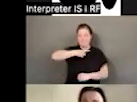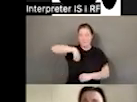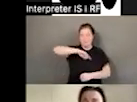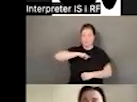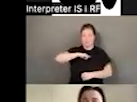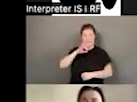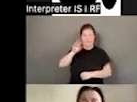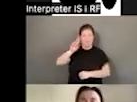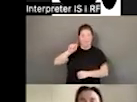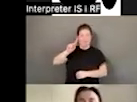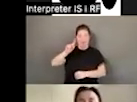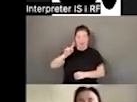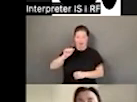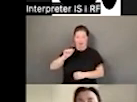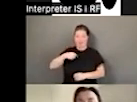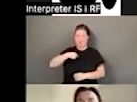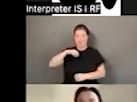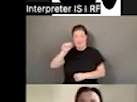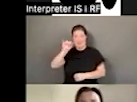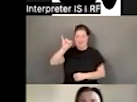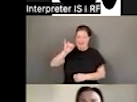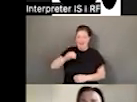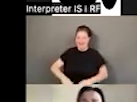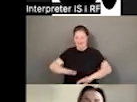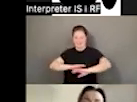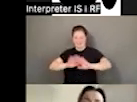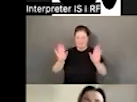interesting research is being done on the language piece nowadays.